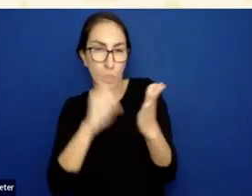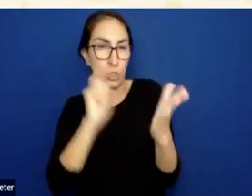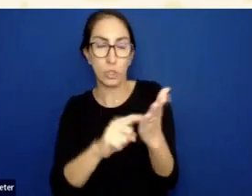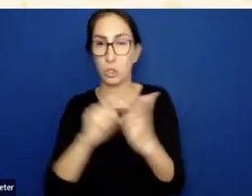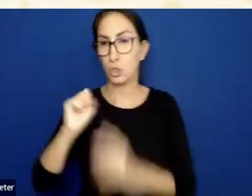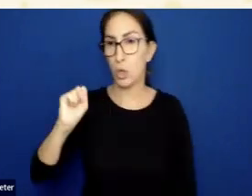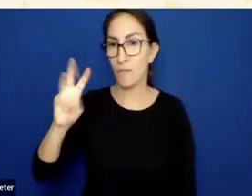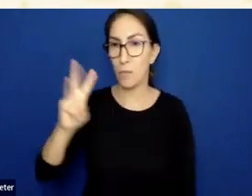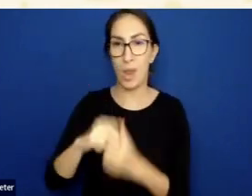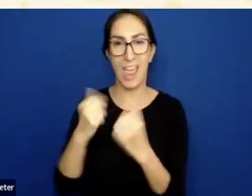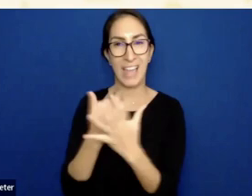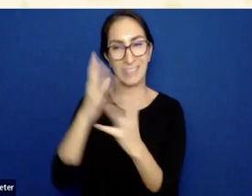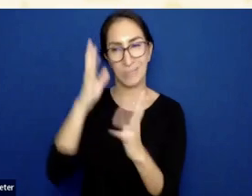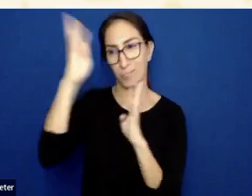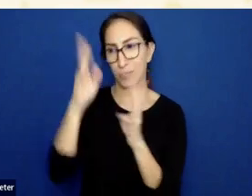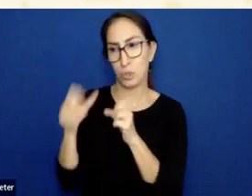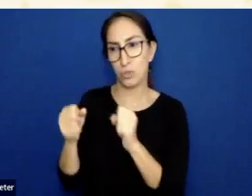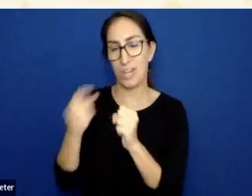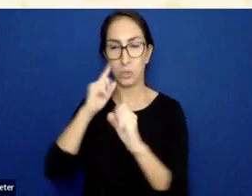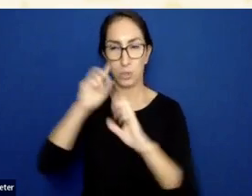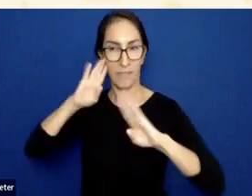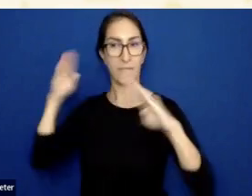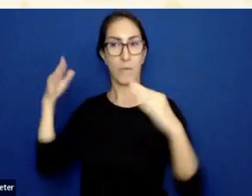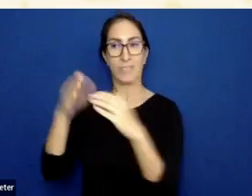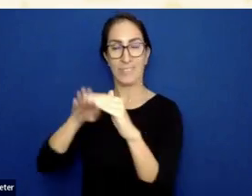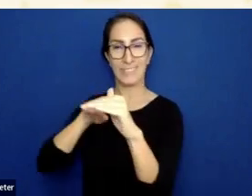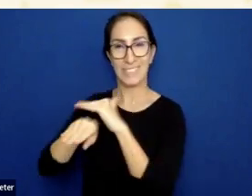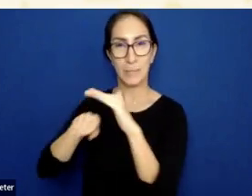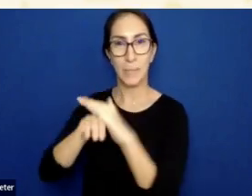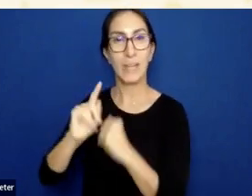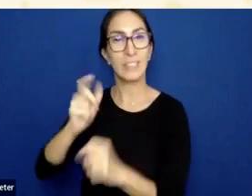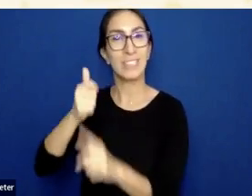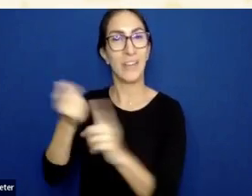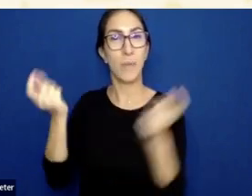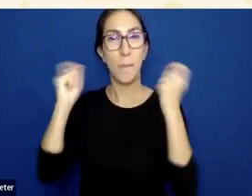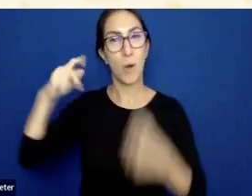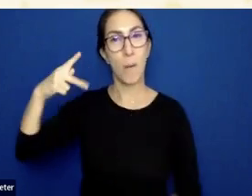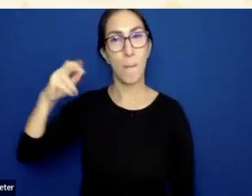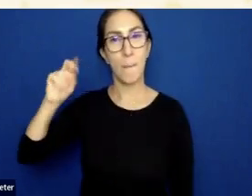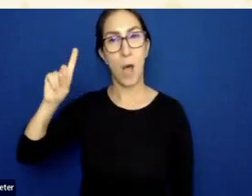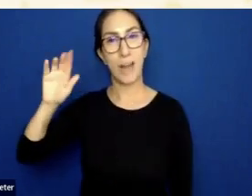on accessibility. She's a podcaster, speaker, pet lover, and passionate about data.